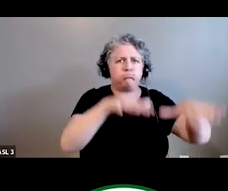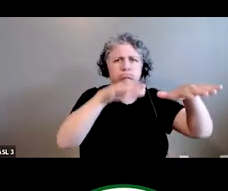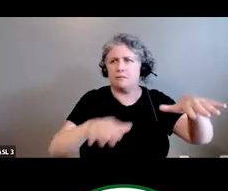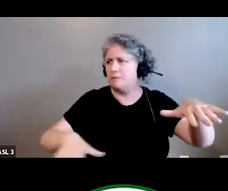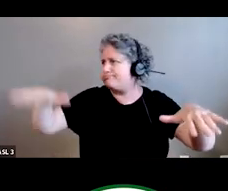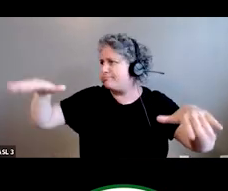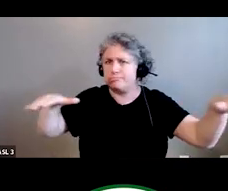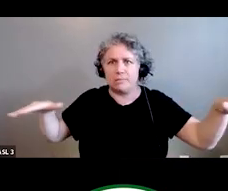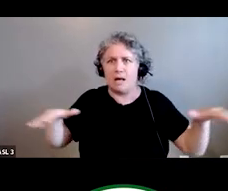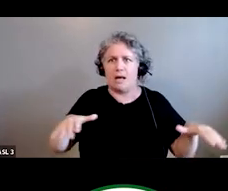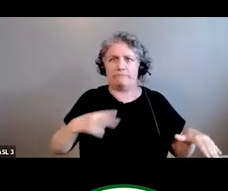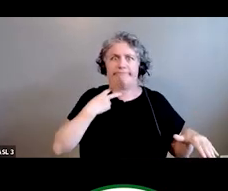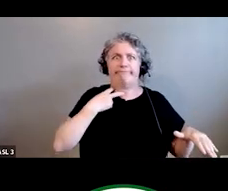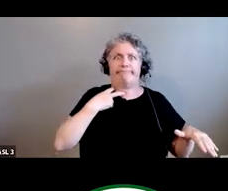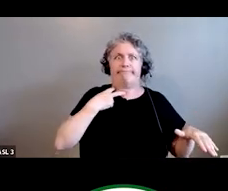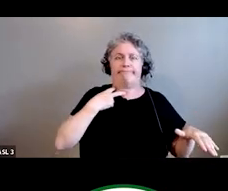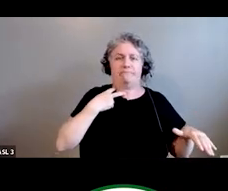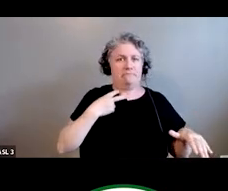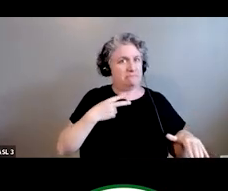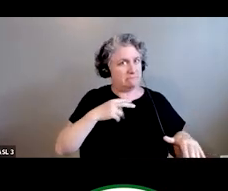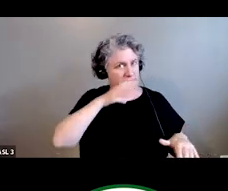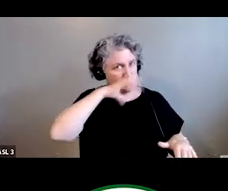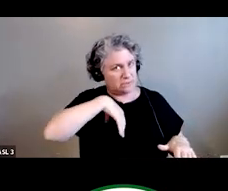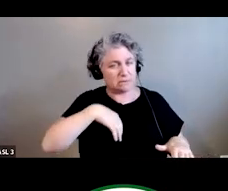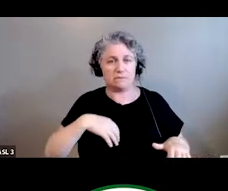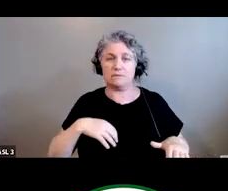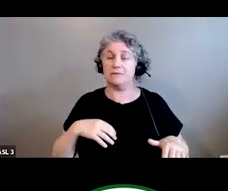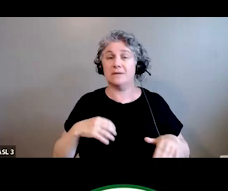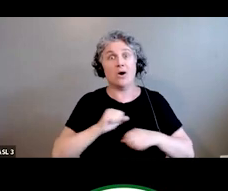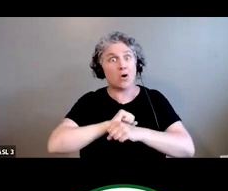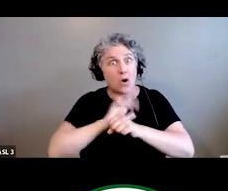It's very different when you can't actually get out of your community. Because of flooding.